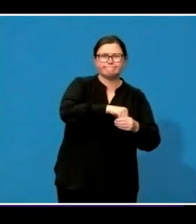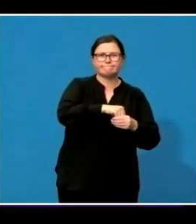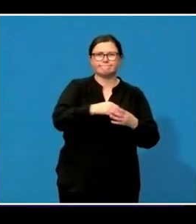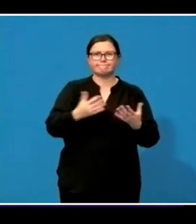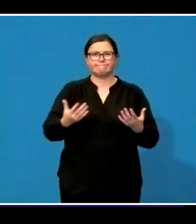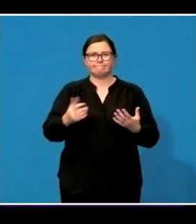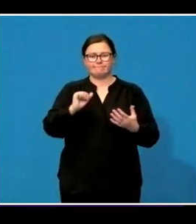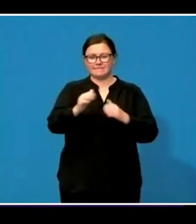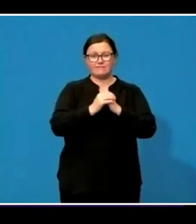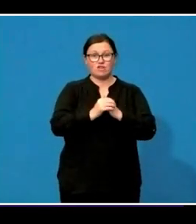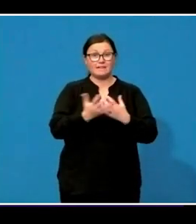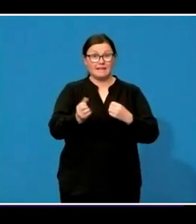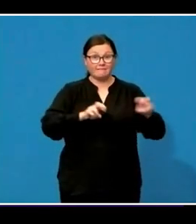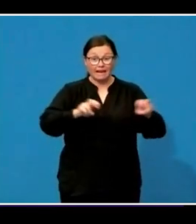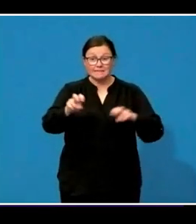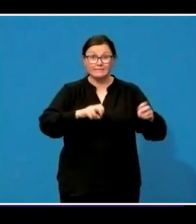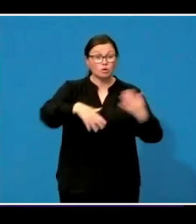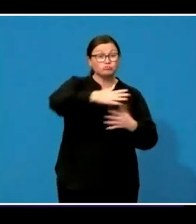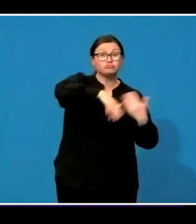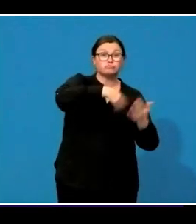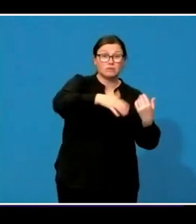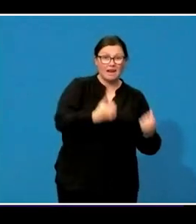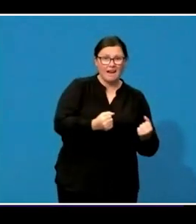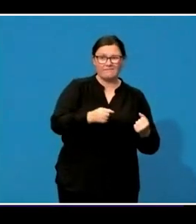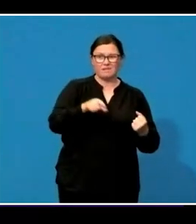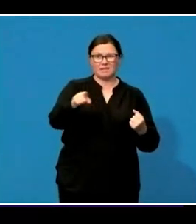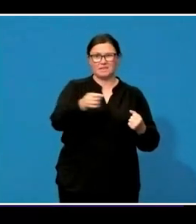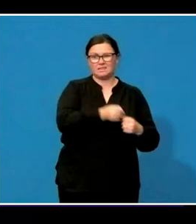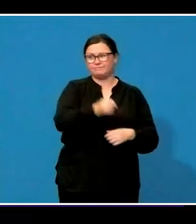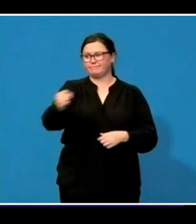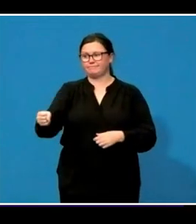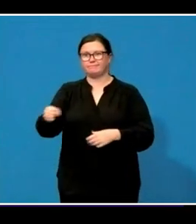So he was in the aged care facility getting services from them and being surrounded by